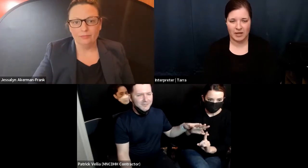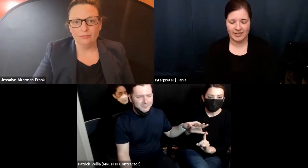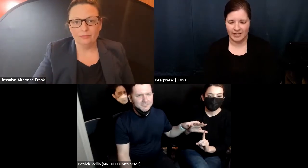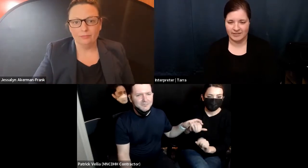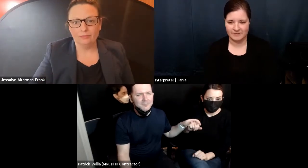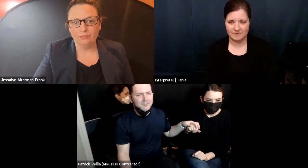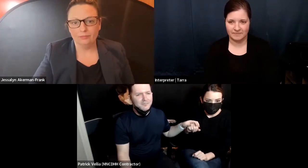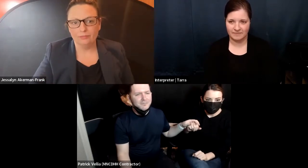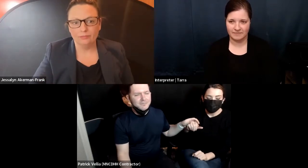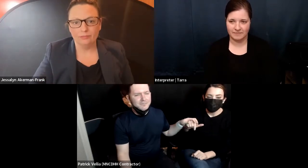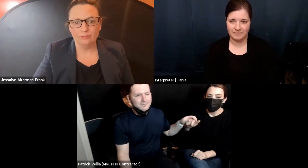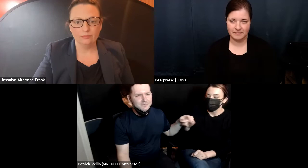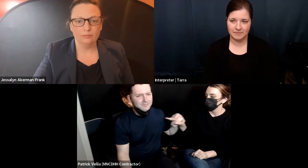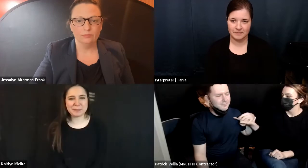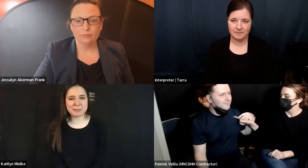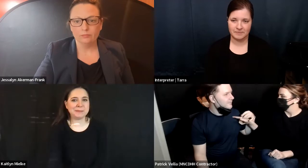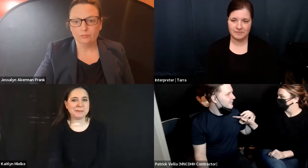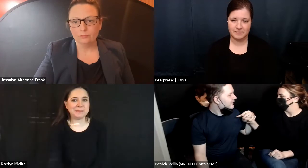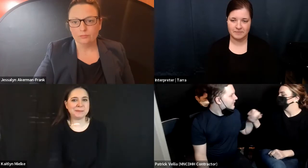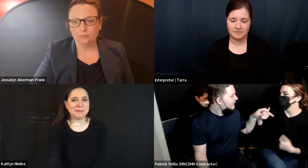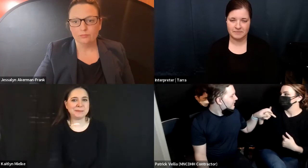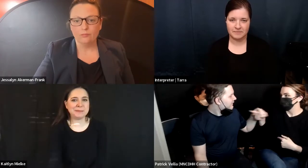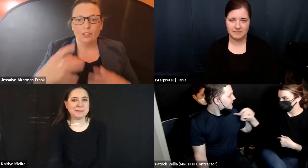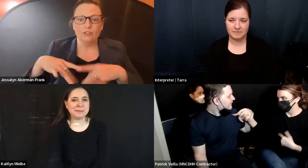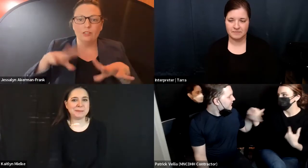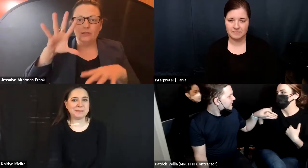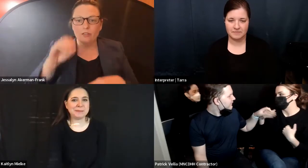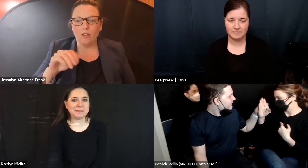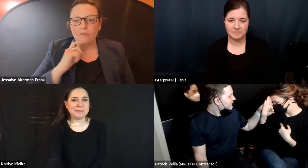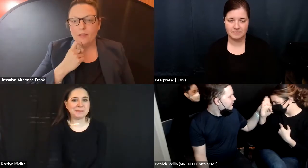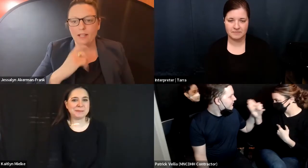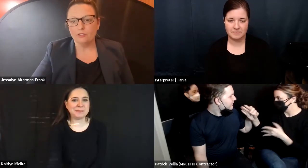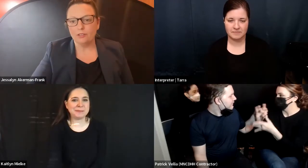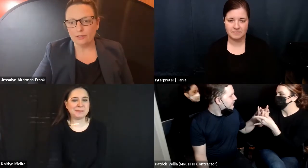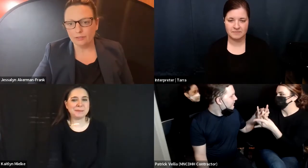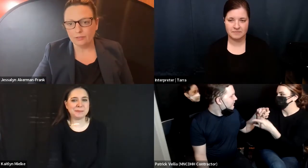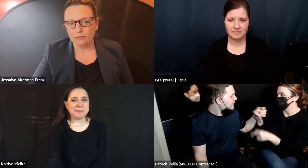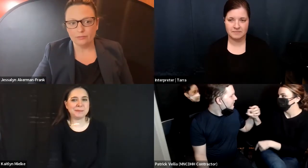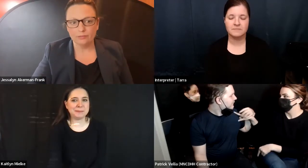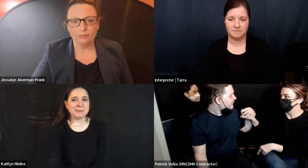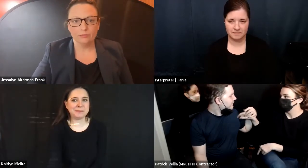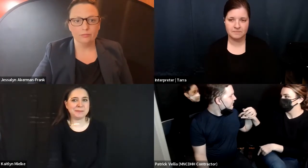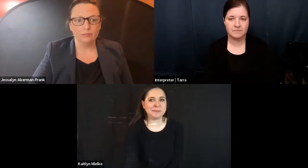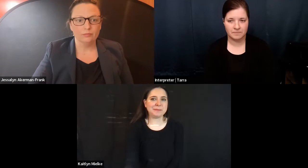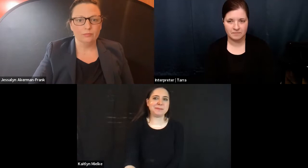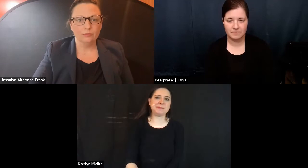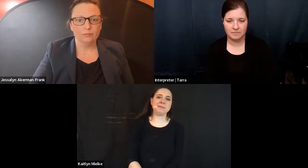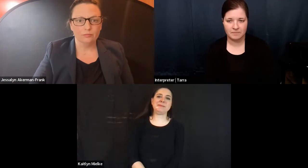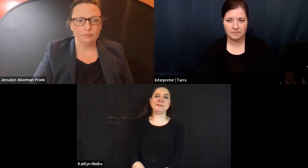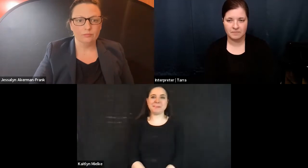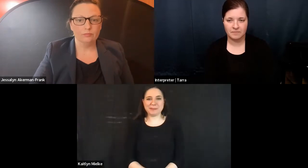Anyway, we'll move on to Kaitlyn.